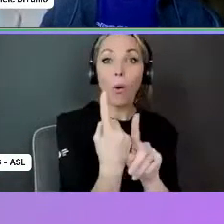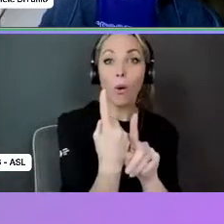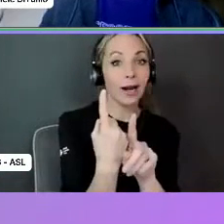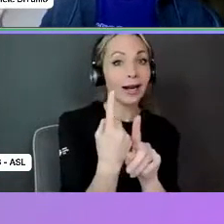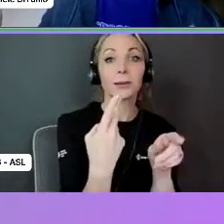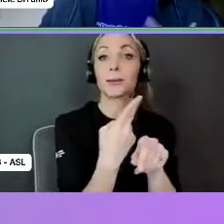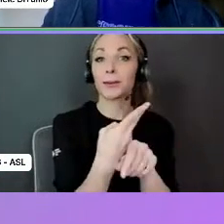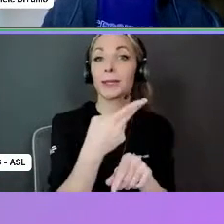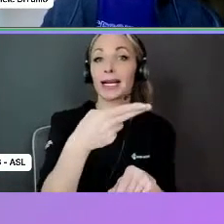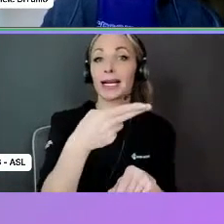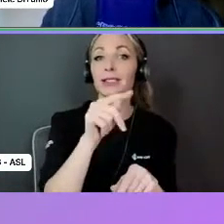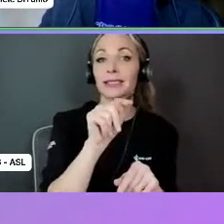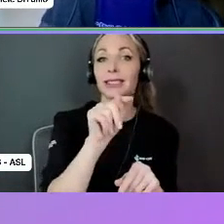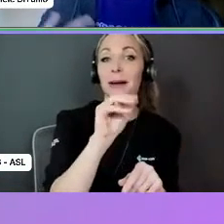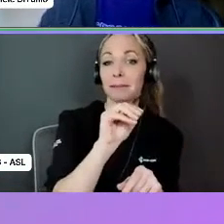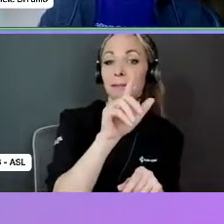format, using HTML only. You